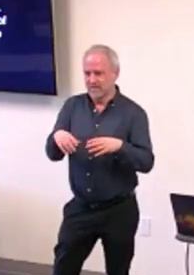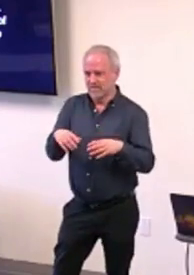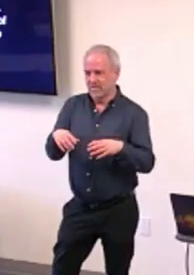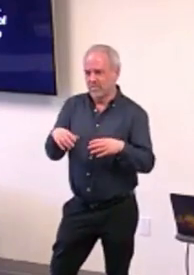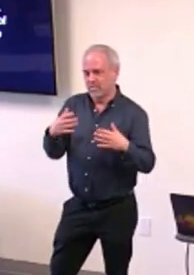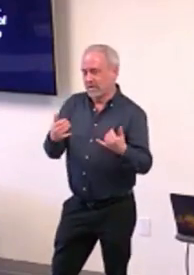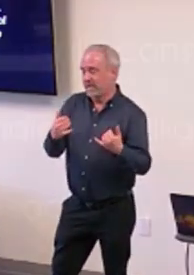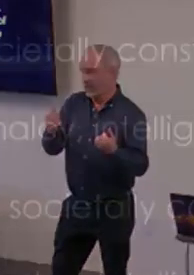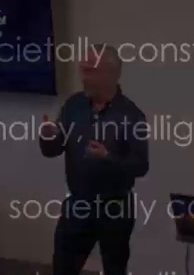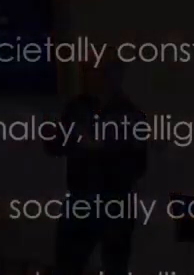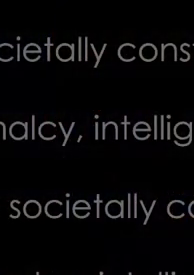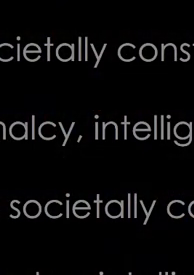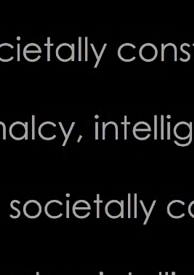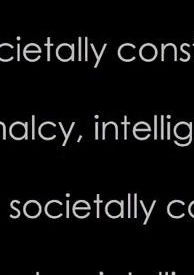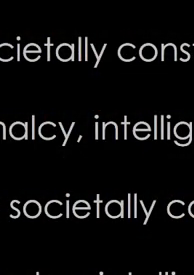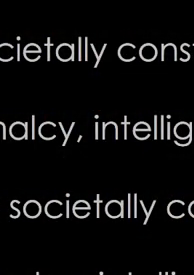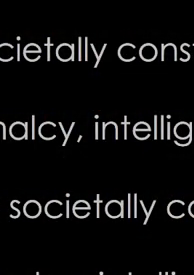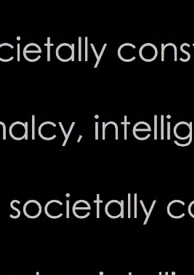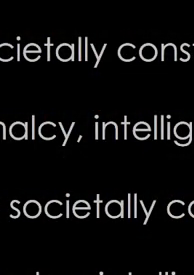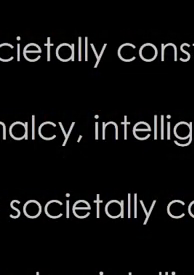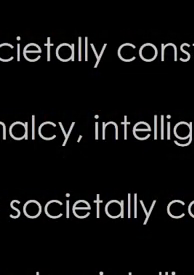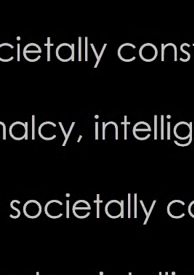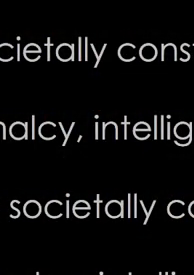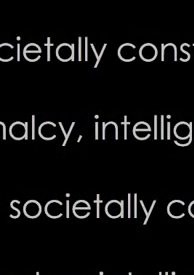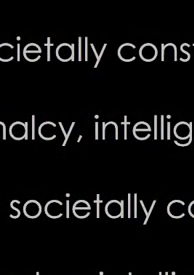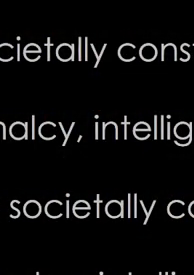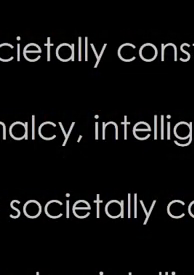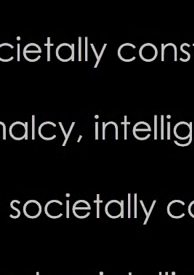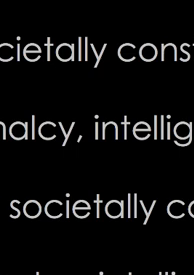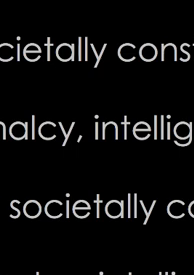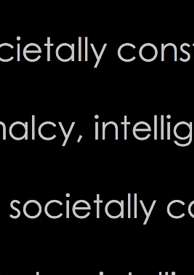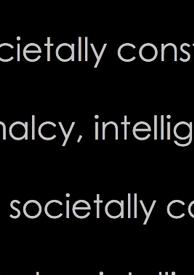Says ableism is a system that places value on people's bodies